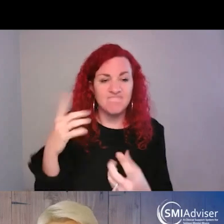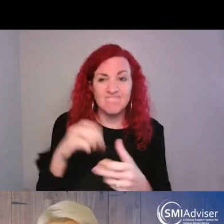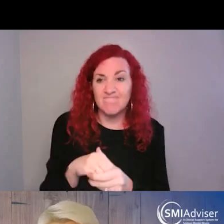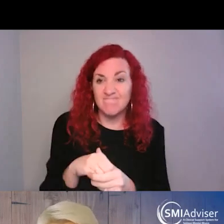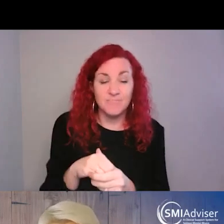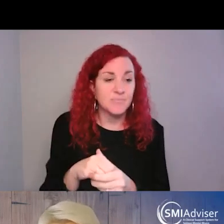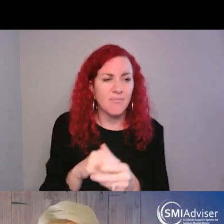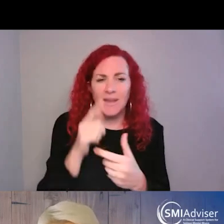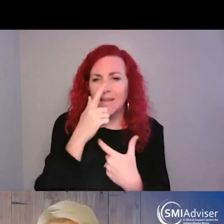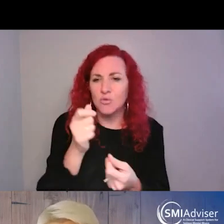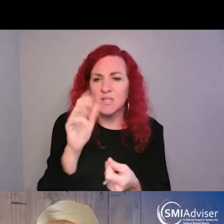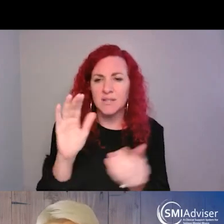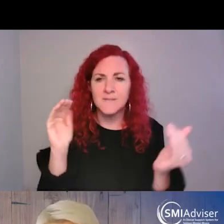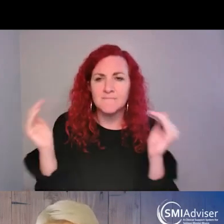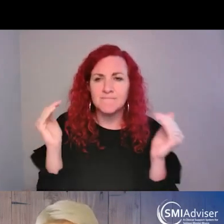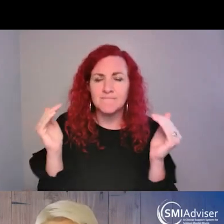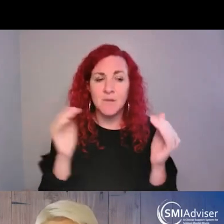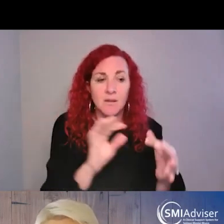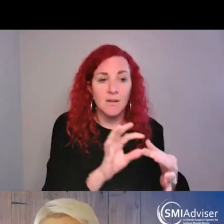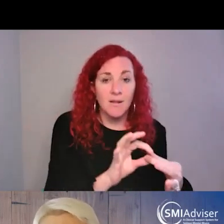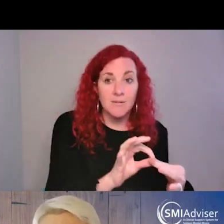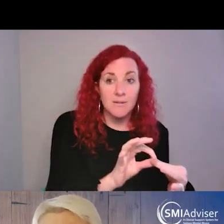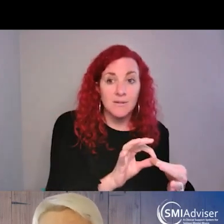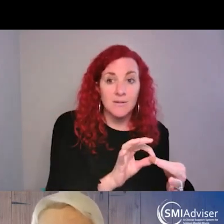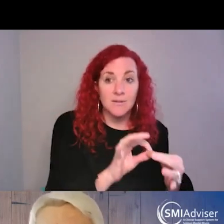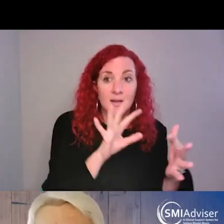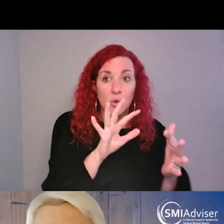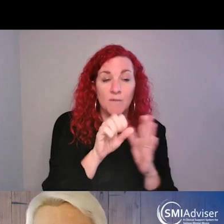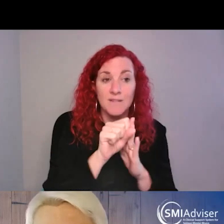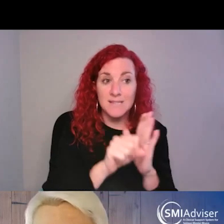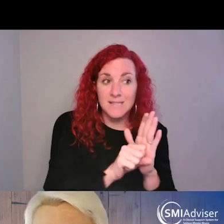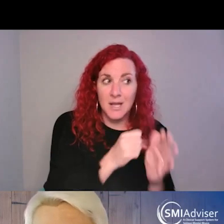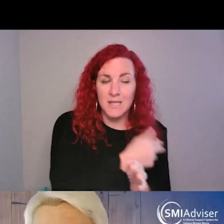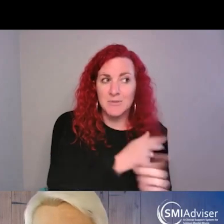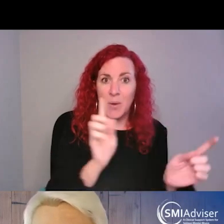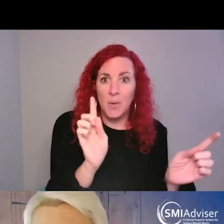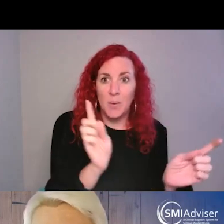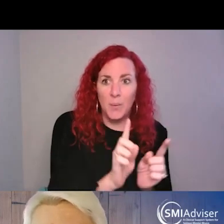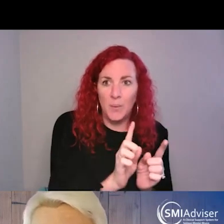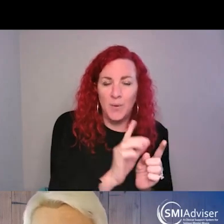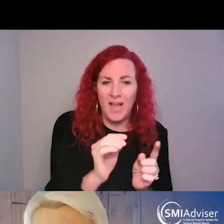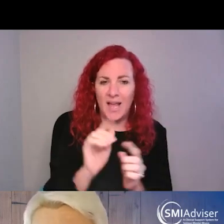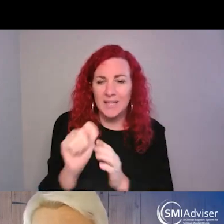HIS PARALLEL OF LETTING GO OF THE STATE HOSPITALS AND THIS PERIOD AFTER COVID.